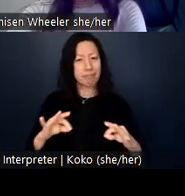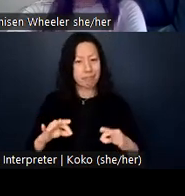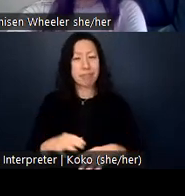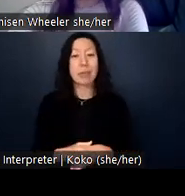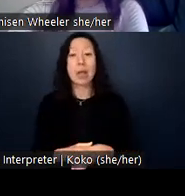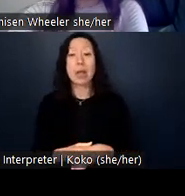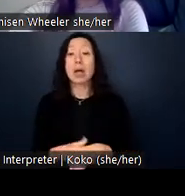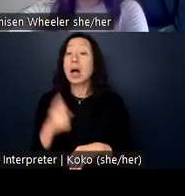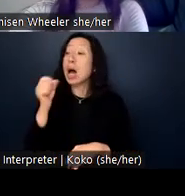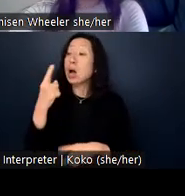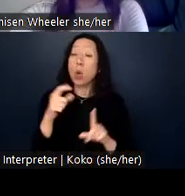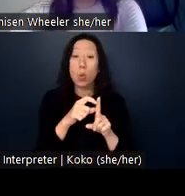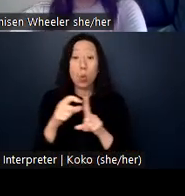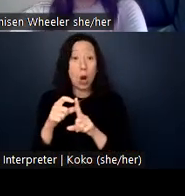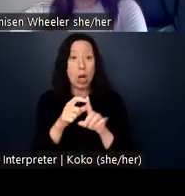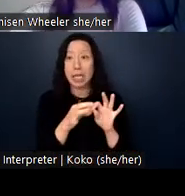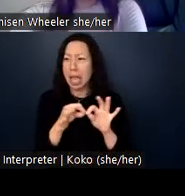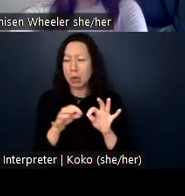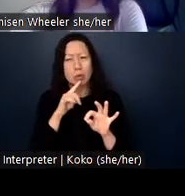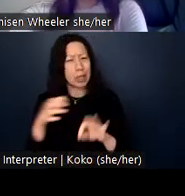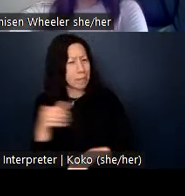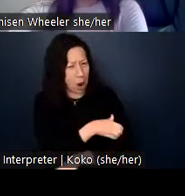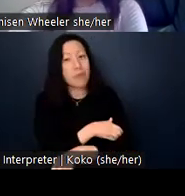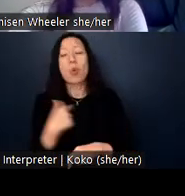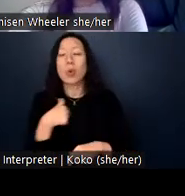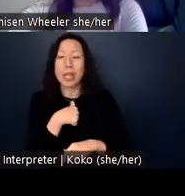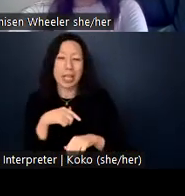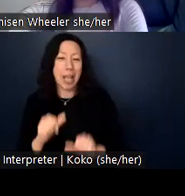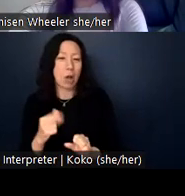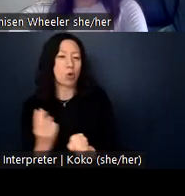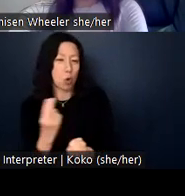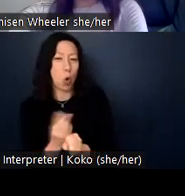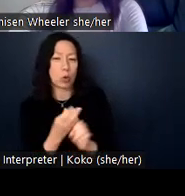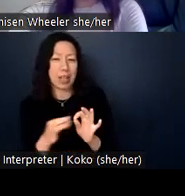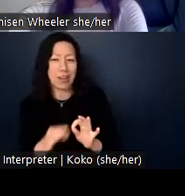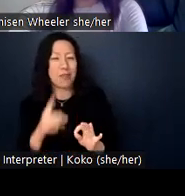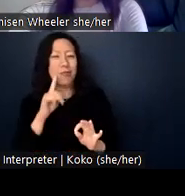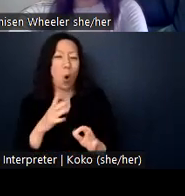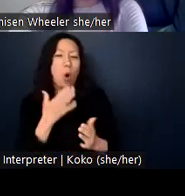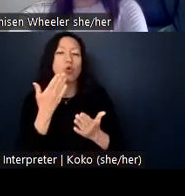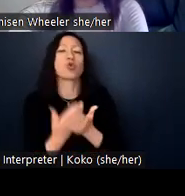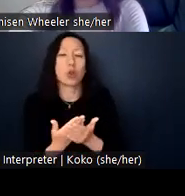powerful so let's use them for good. 13:28:55 And so people who use abuse have